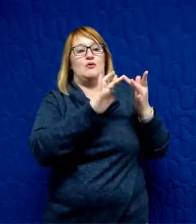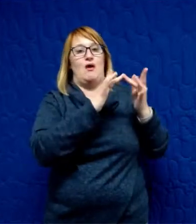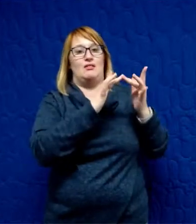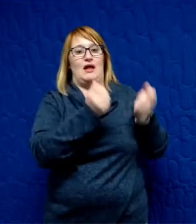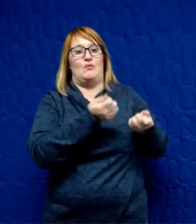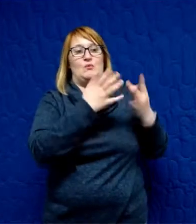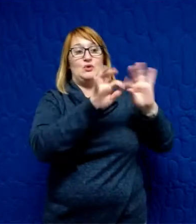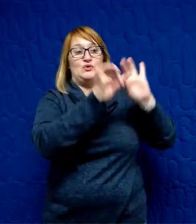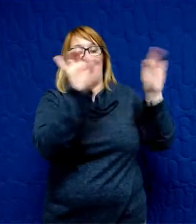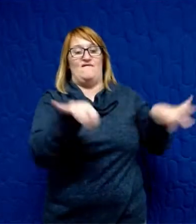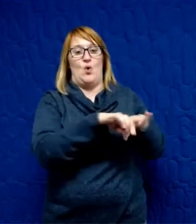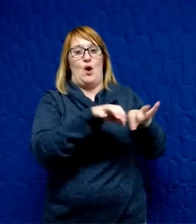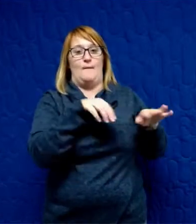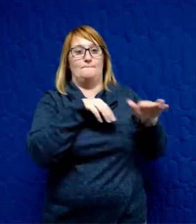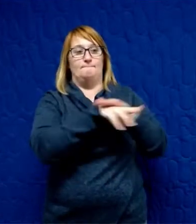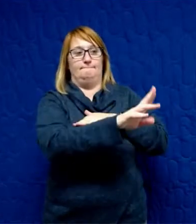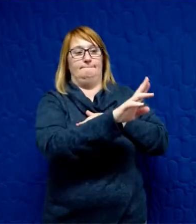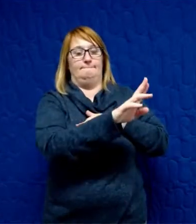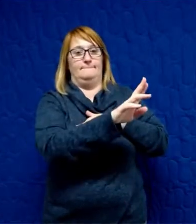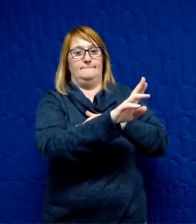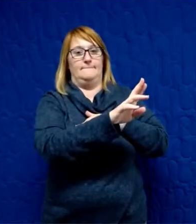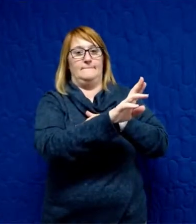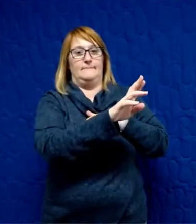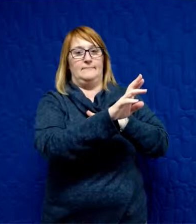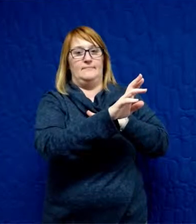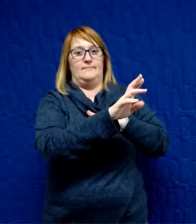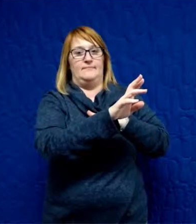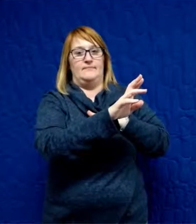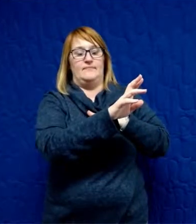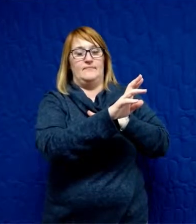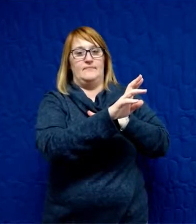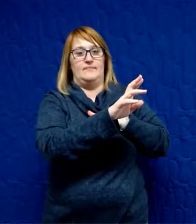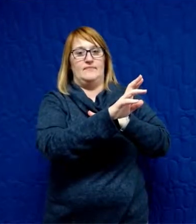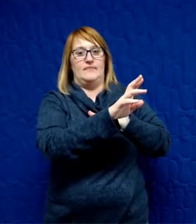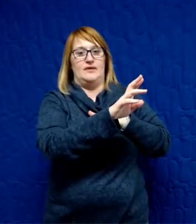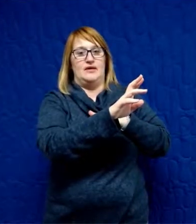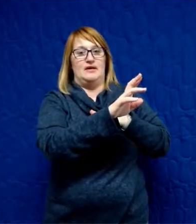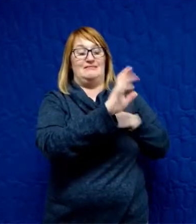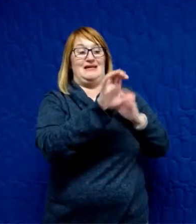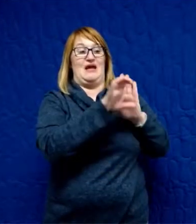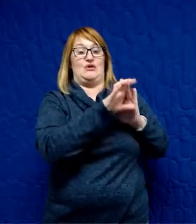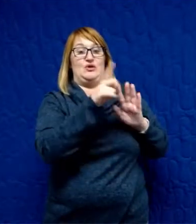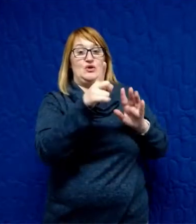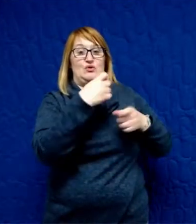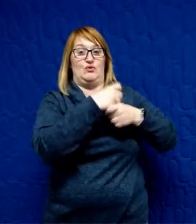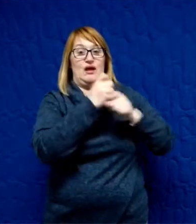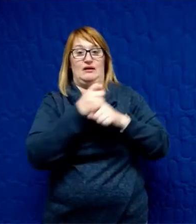online proposal, delete the character that you originally created in Microsoft